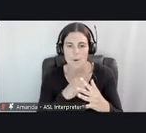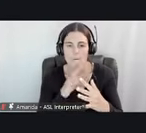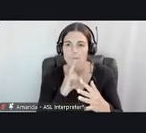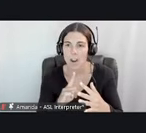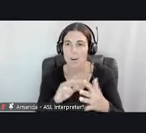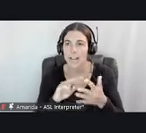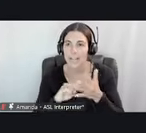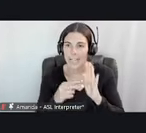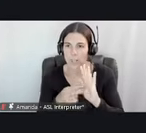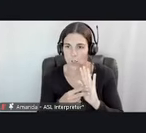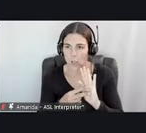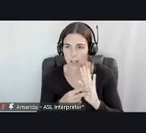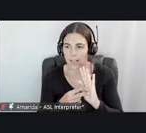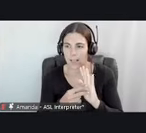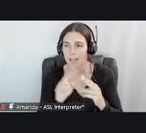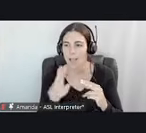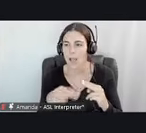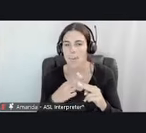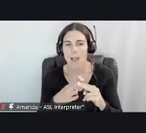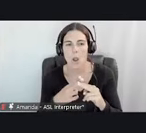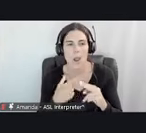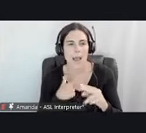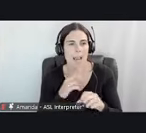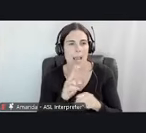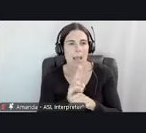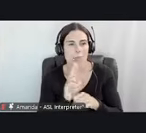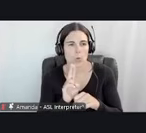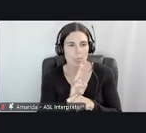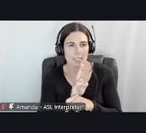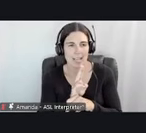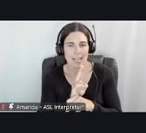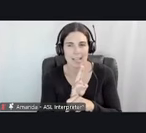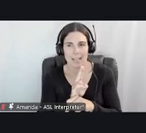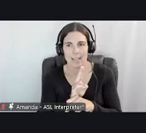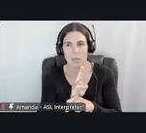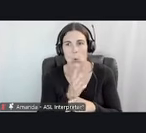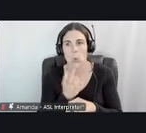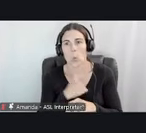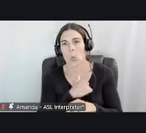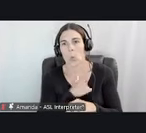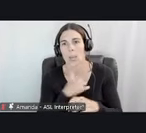um about and I'm using the collective we so somehow we've jumped ahead on a slide and I'm